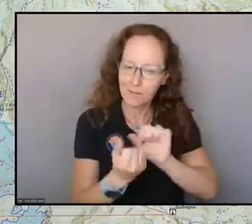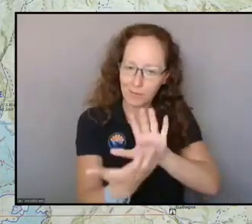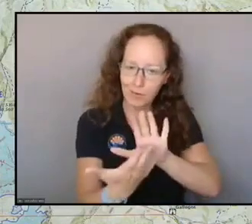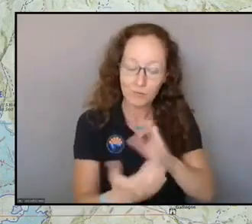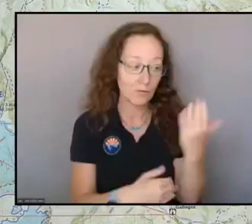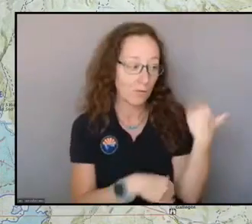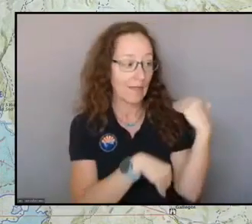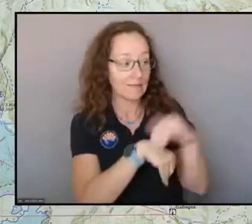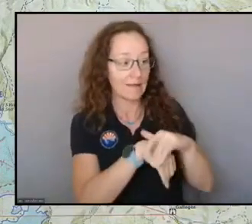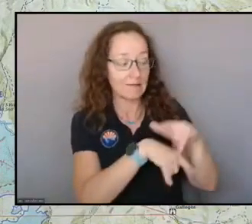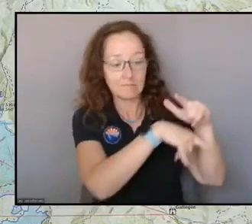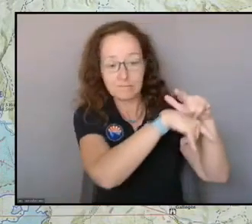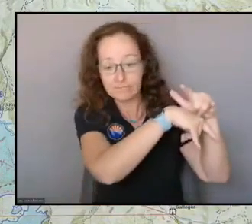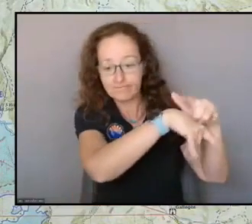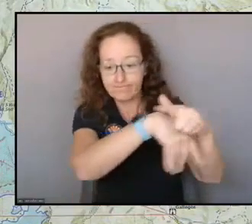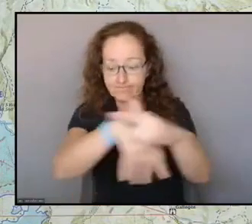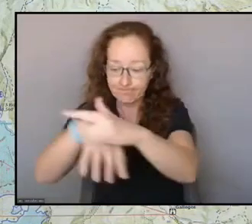HAD ISOLATED POINTS OF HEAT, CLOES TO THE FIRE'S EDGE